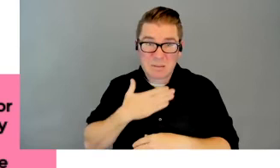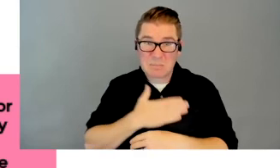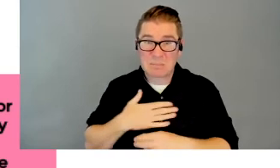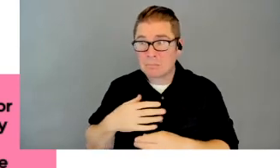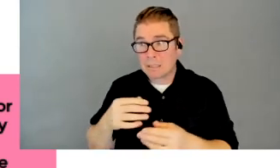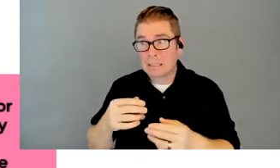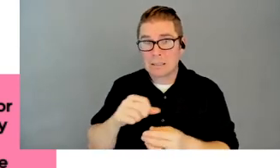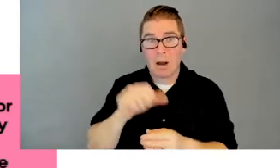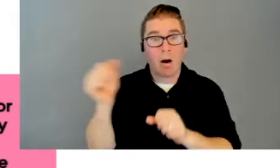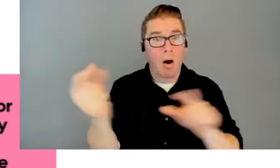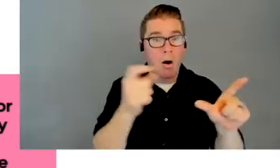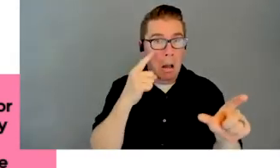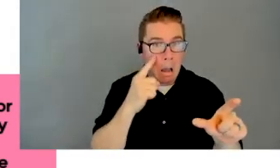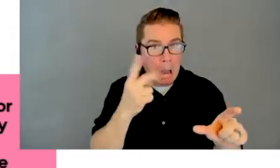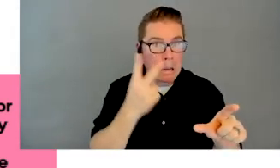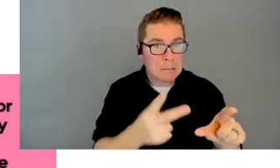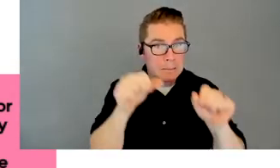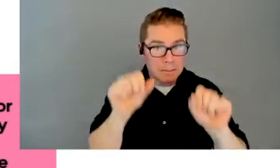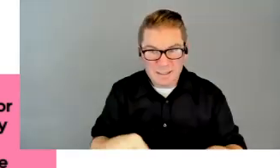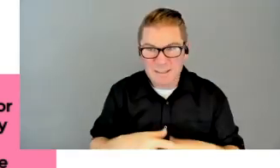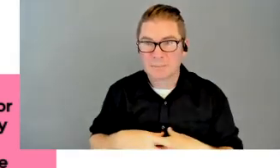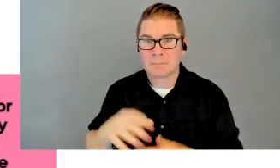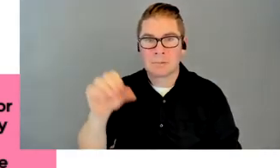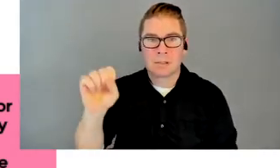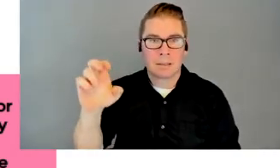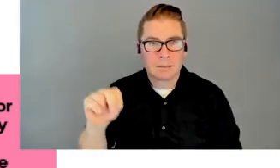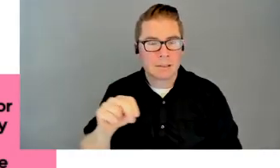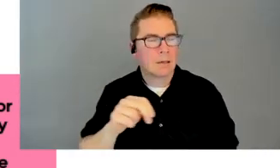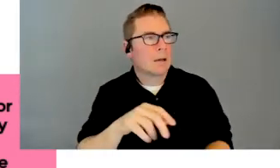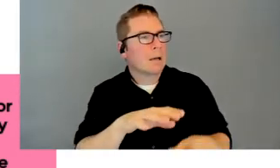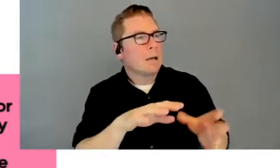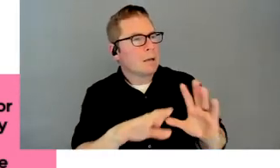so this doesn't necessarily have to go towards building community, but